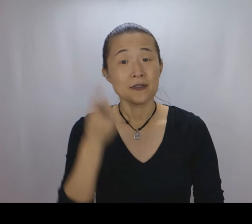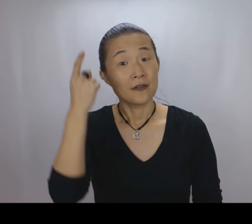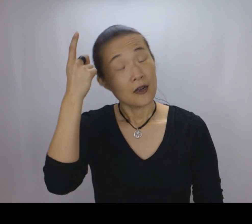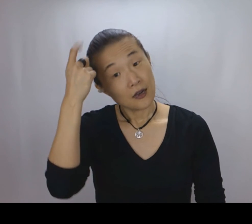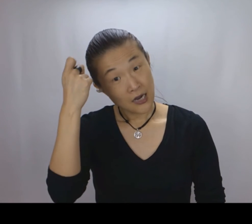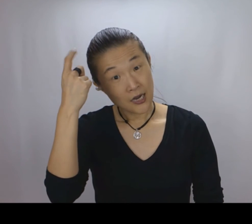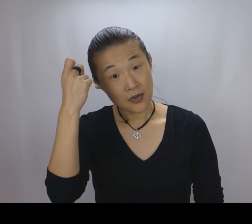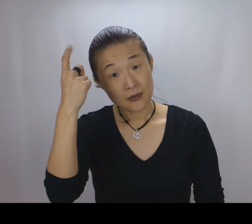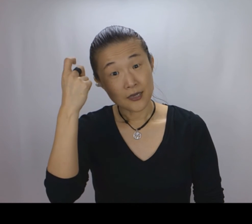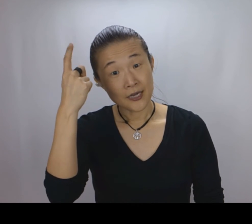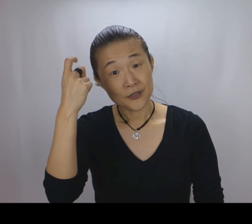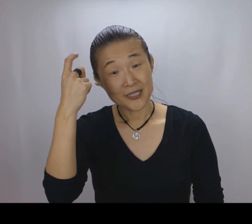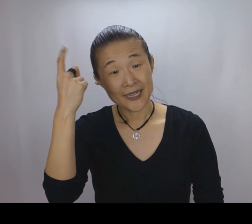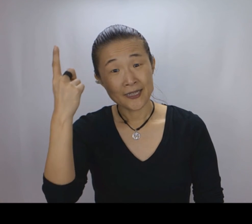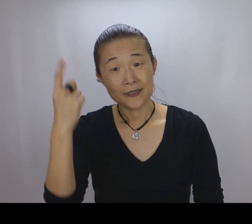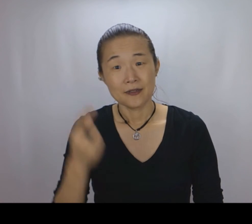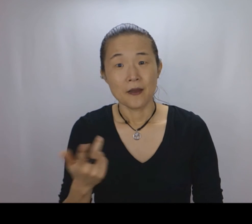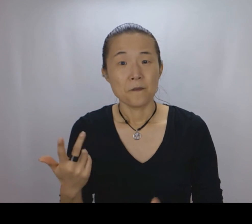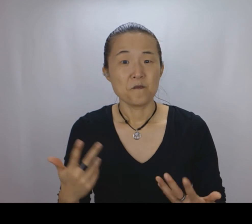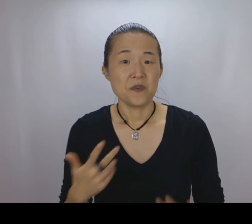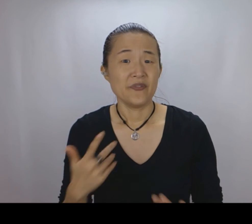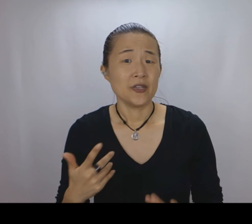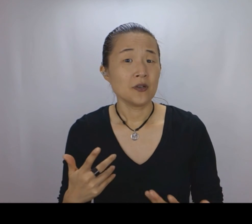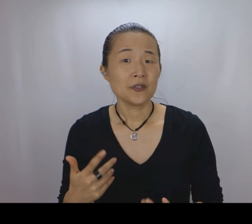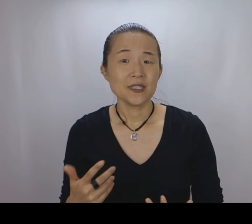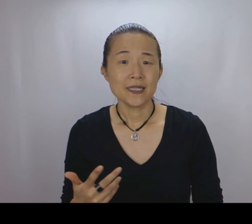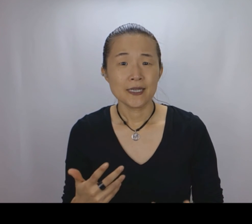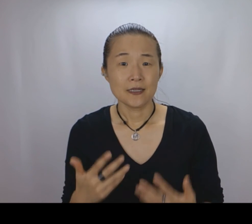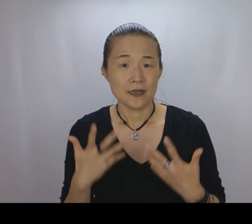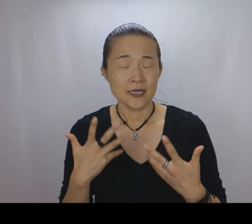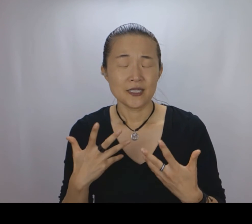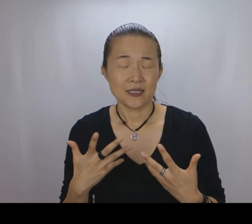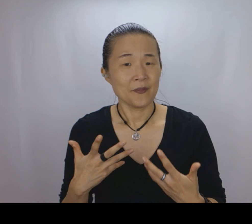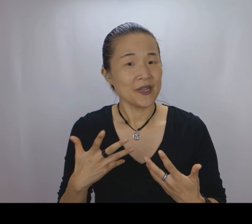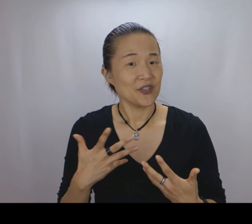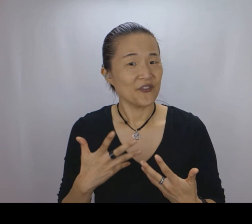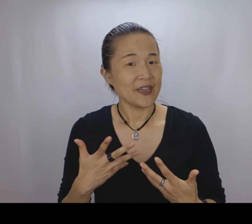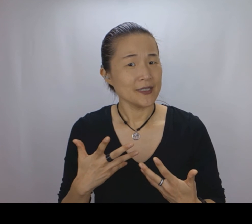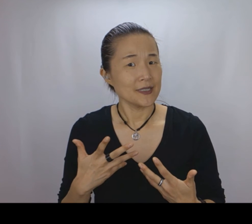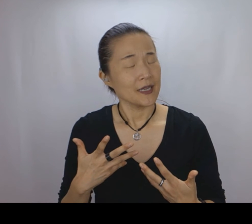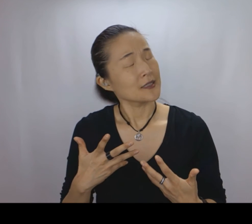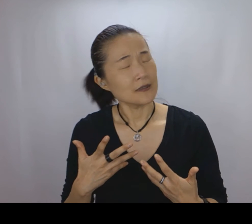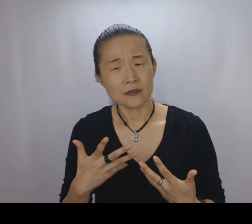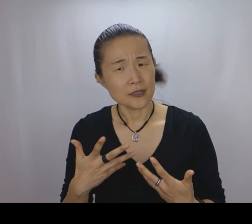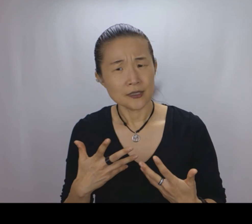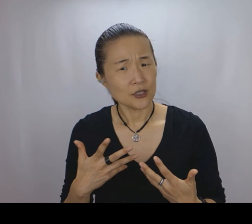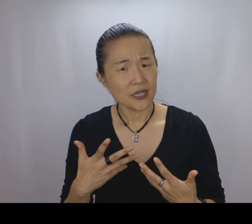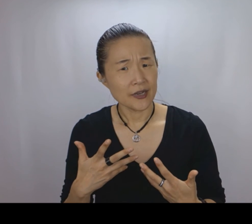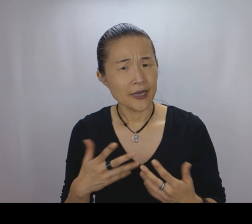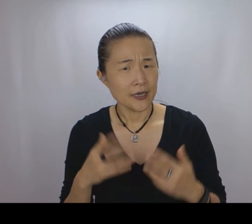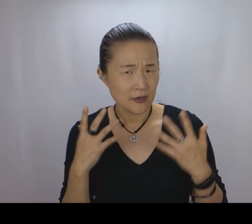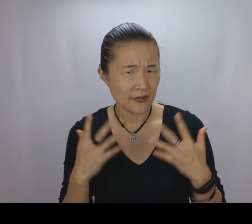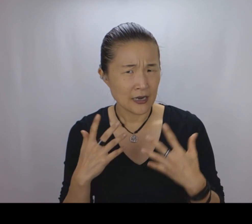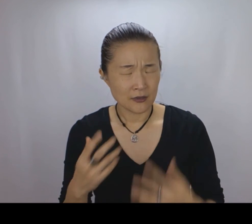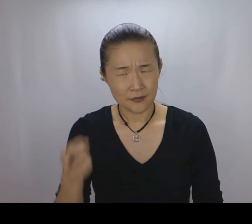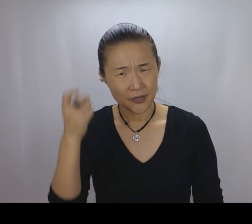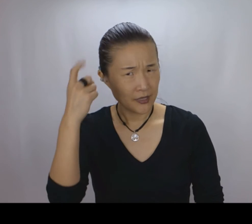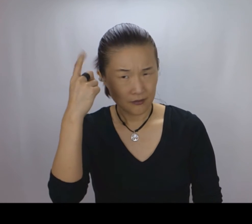So, "Oh, I understand," but if you don't understand, it's going be in your face and so you'll just shake your head and frown and be like,